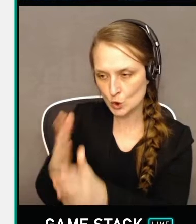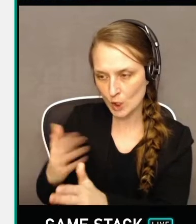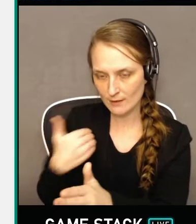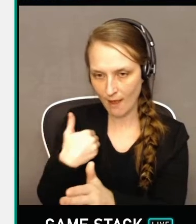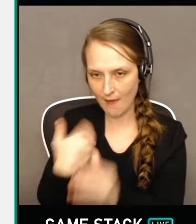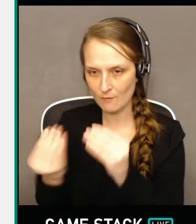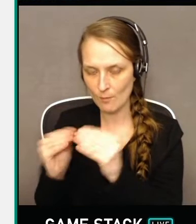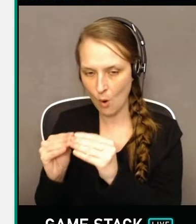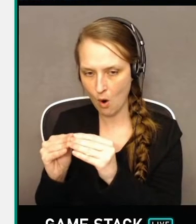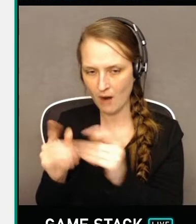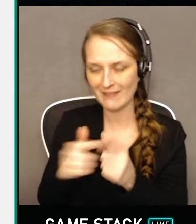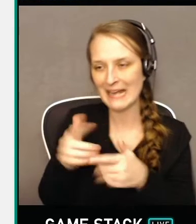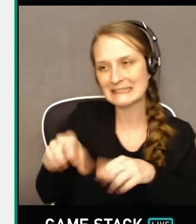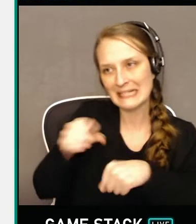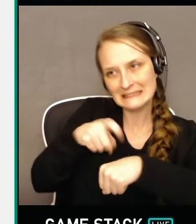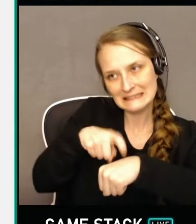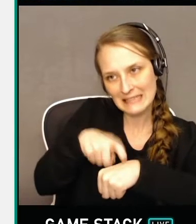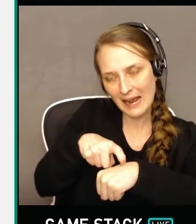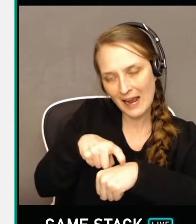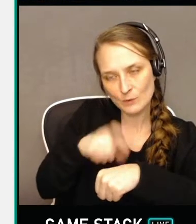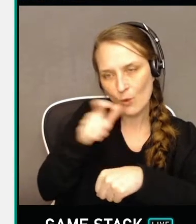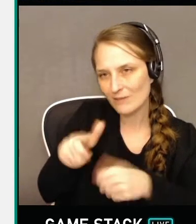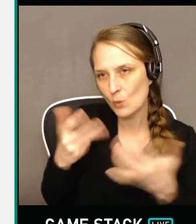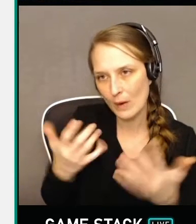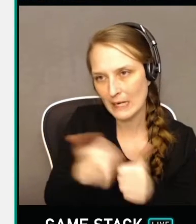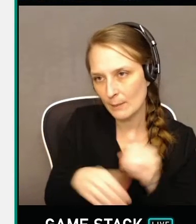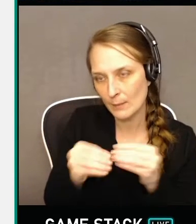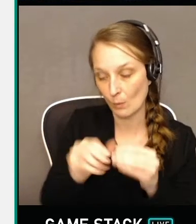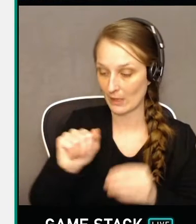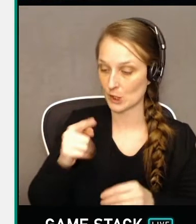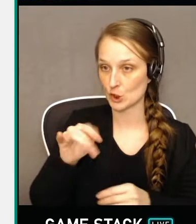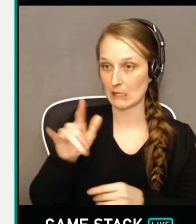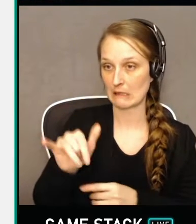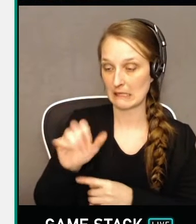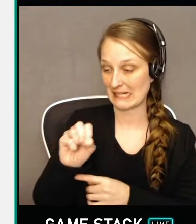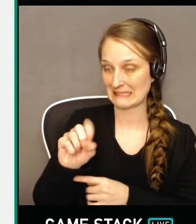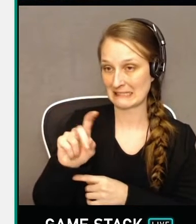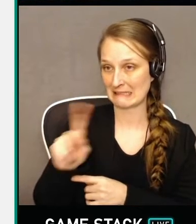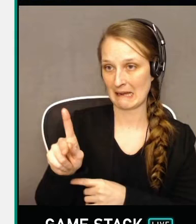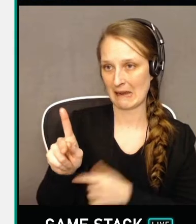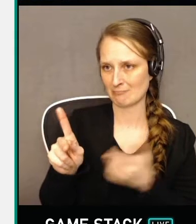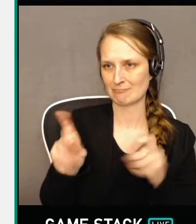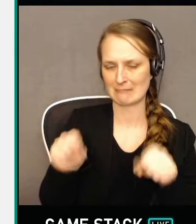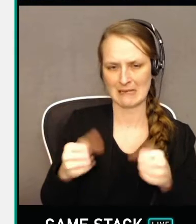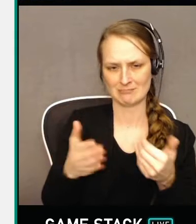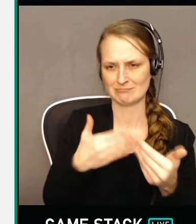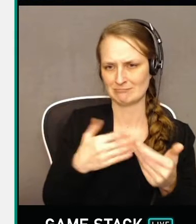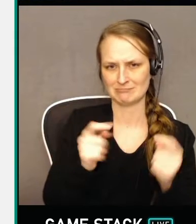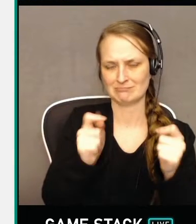which can take some time. With the Agility SDK, there's no longer such a waiting period.